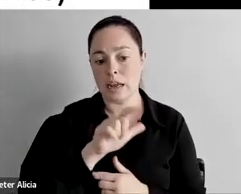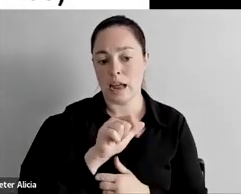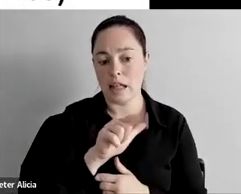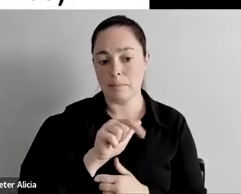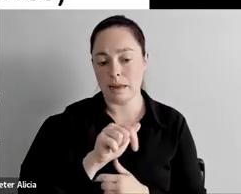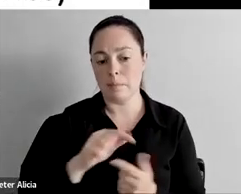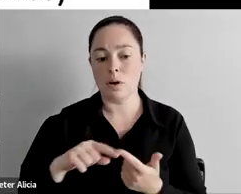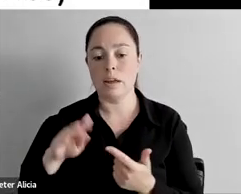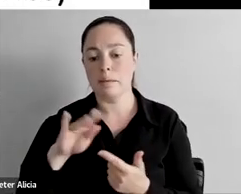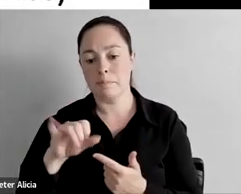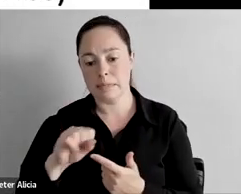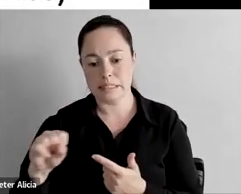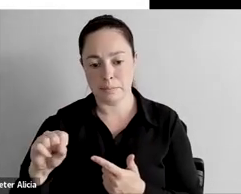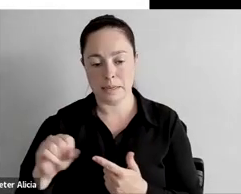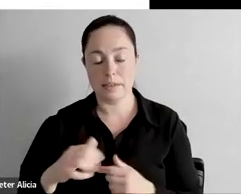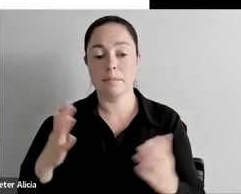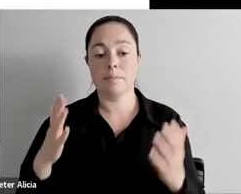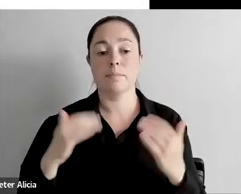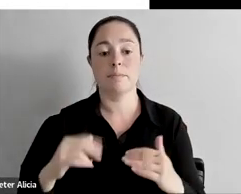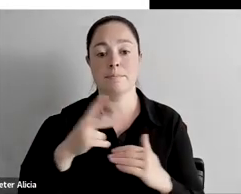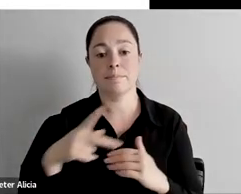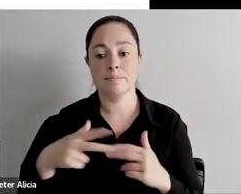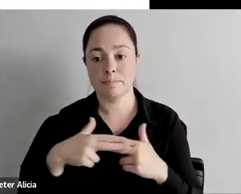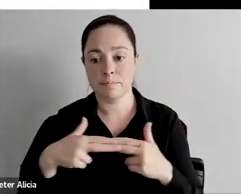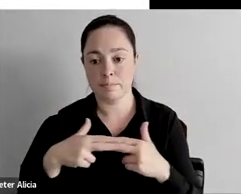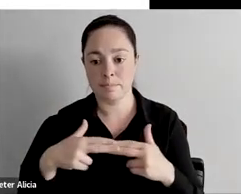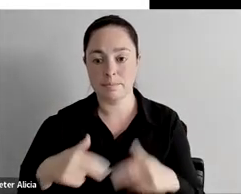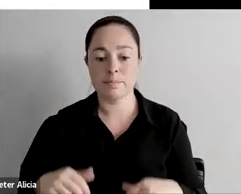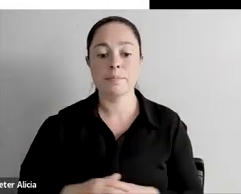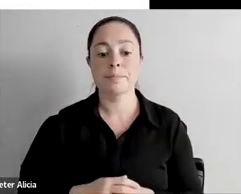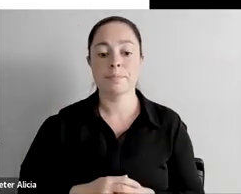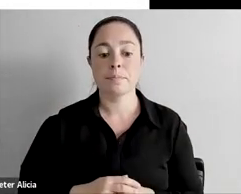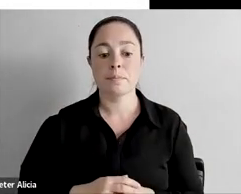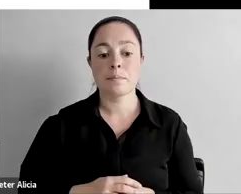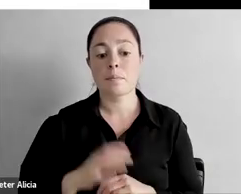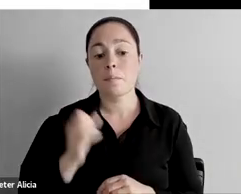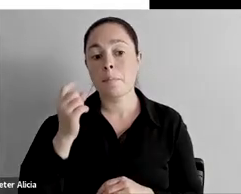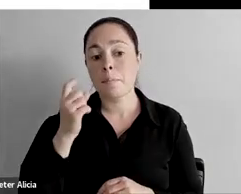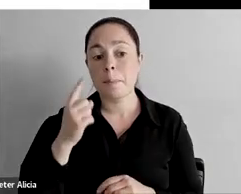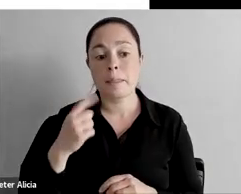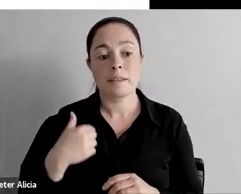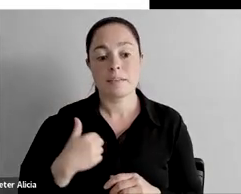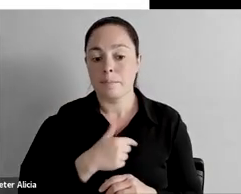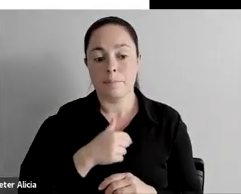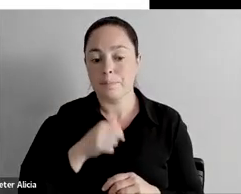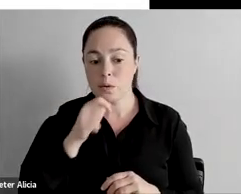Next slide, please. So we aren't necessarily directly comparing these